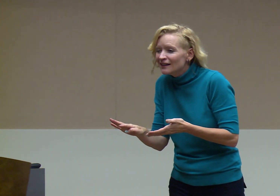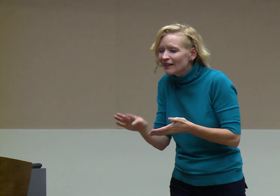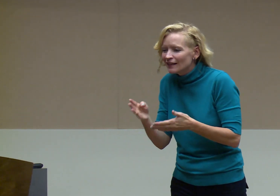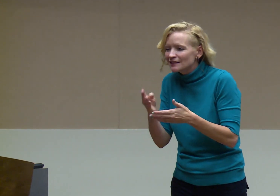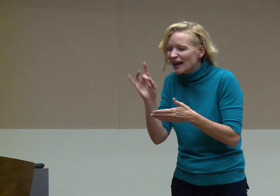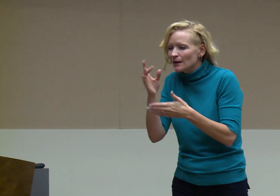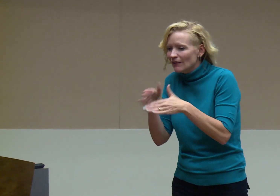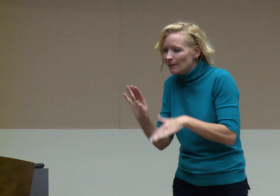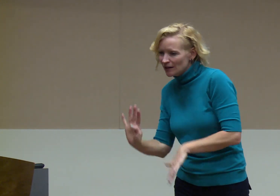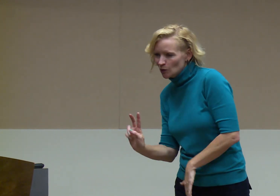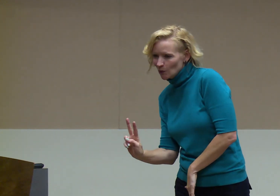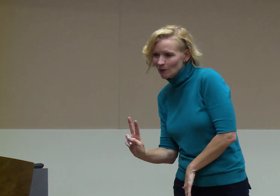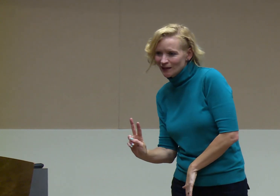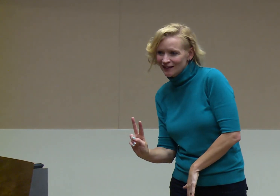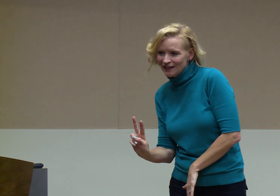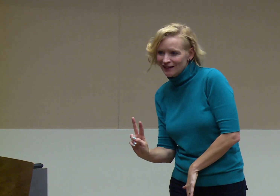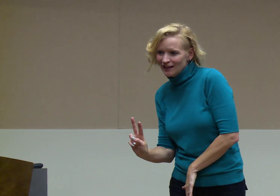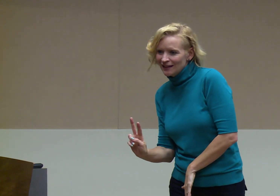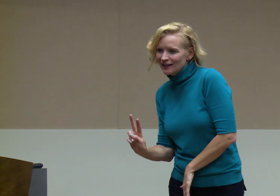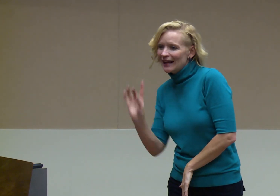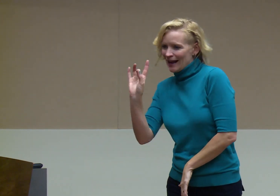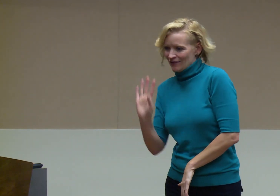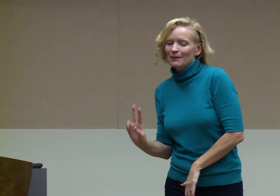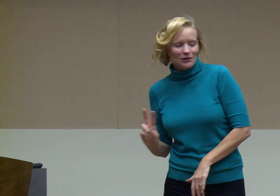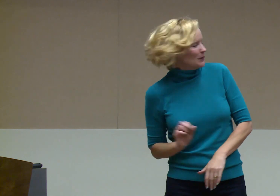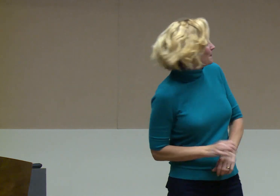So it's 8 over 2, like the equation says up here.